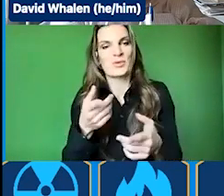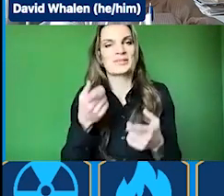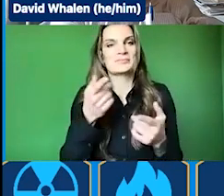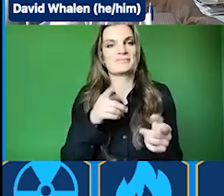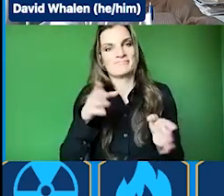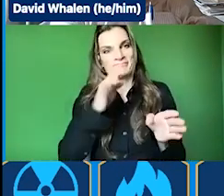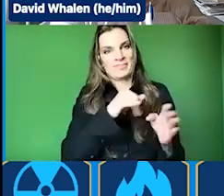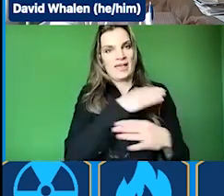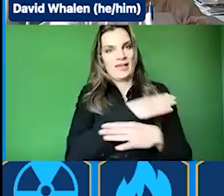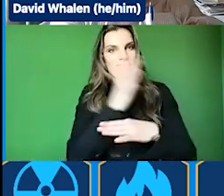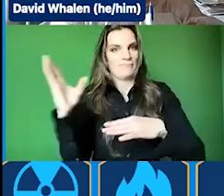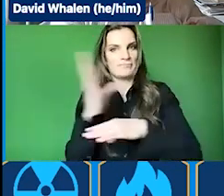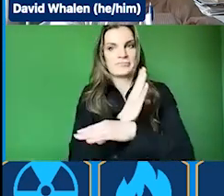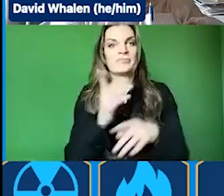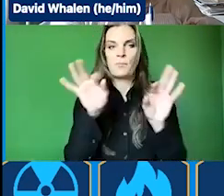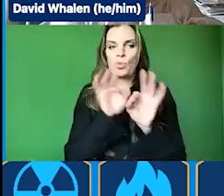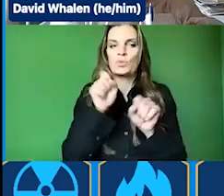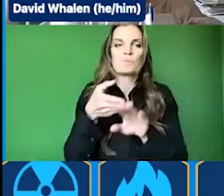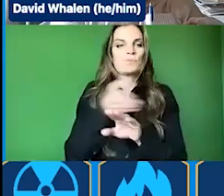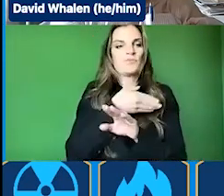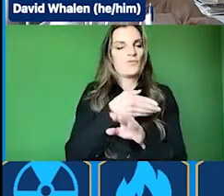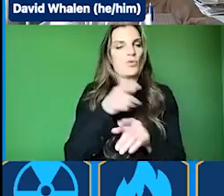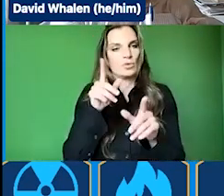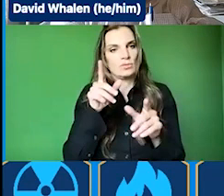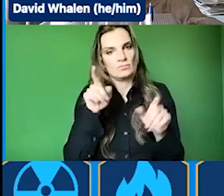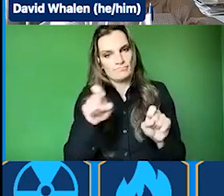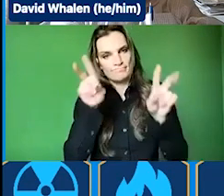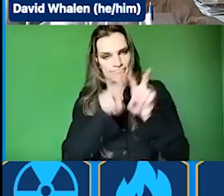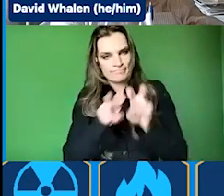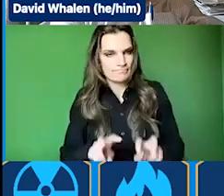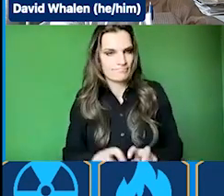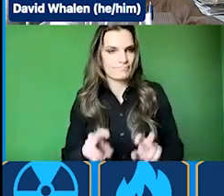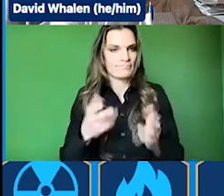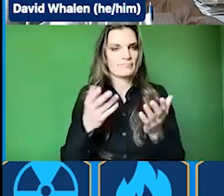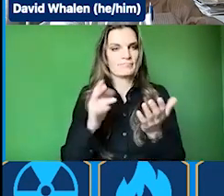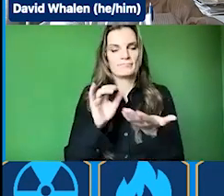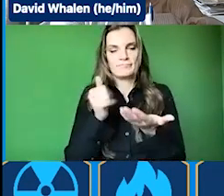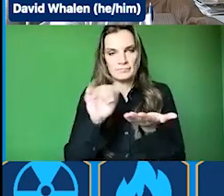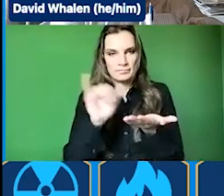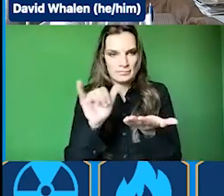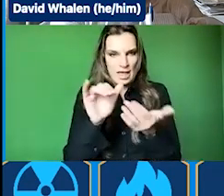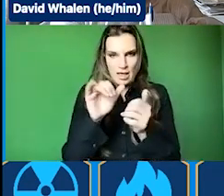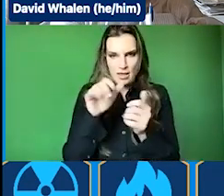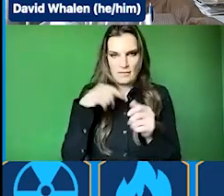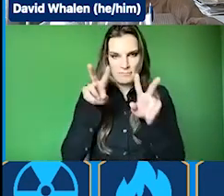is not an emergency to be looking at assessment and tracking and improving how we